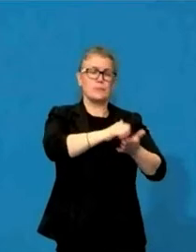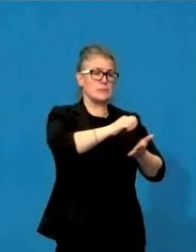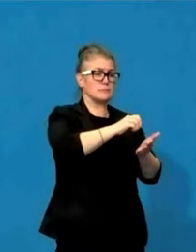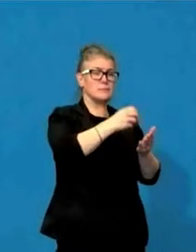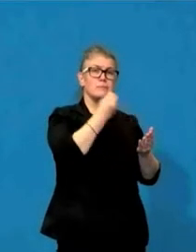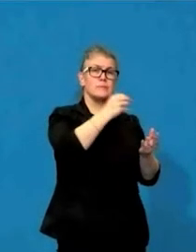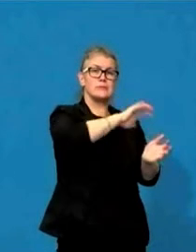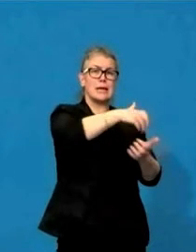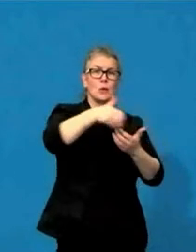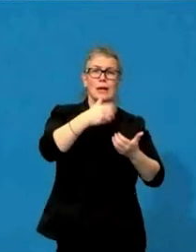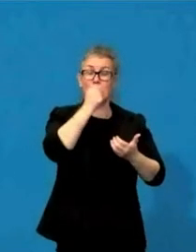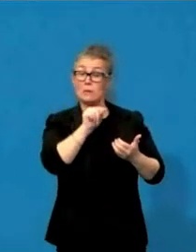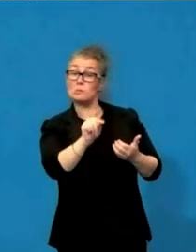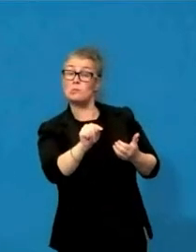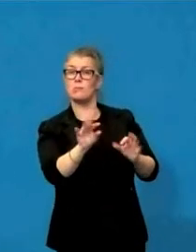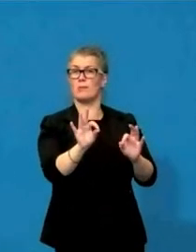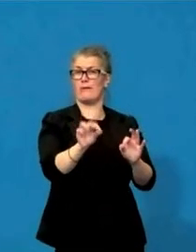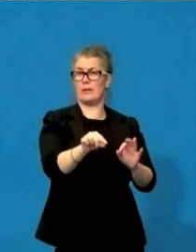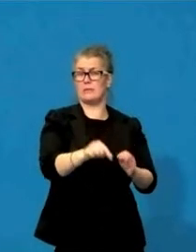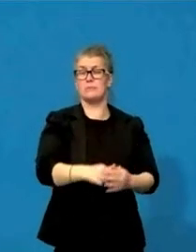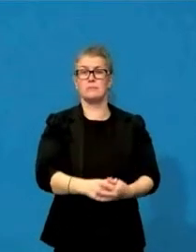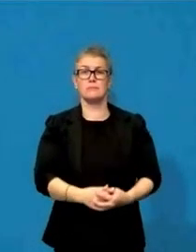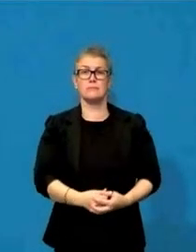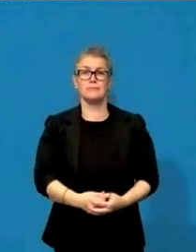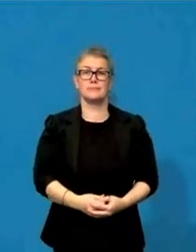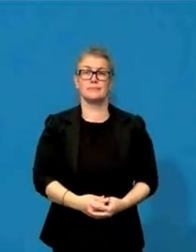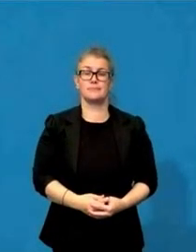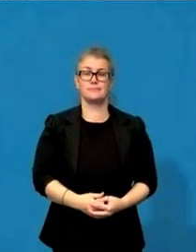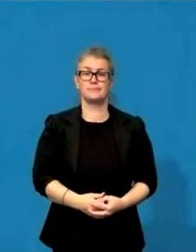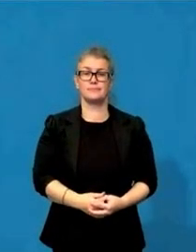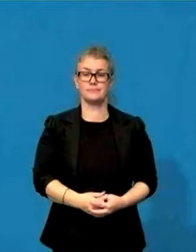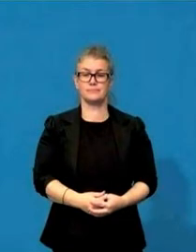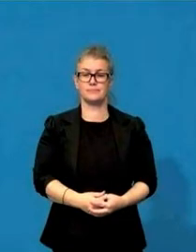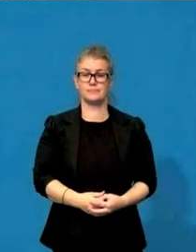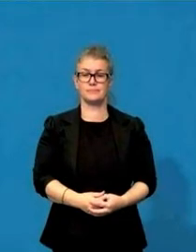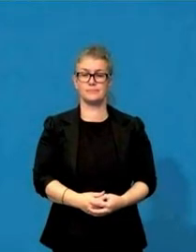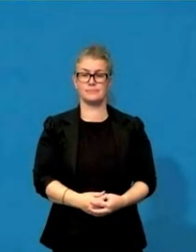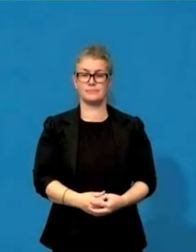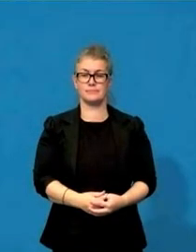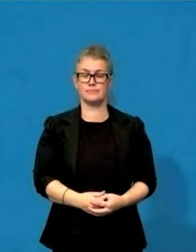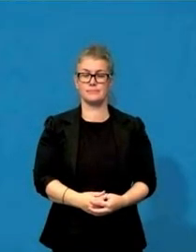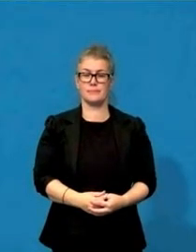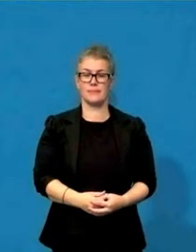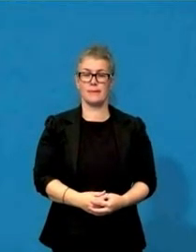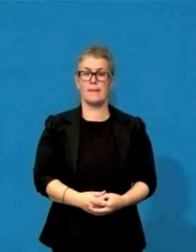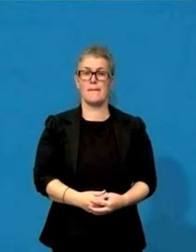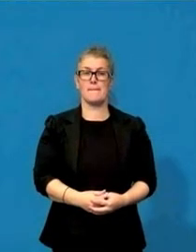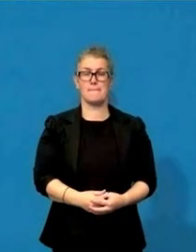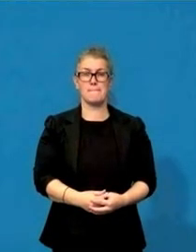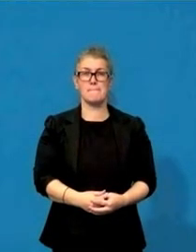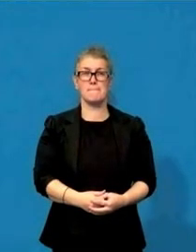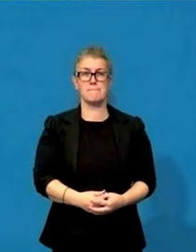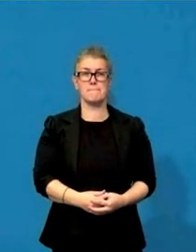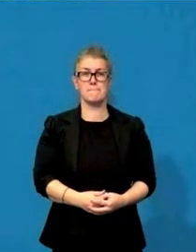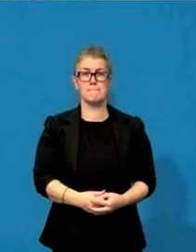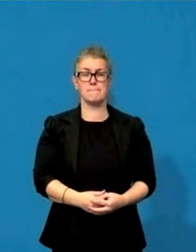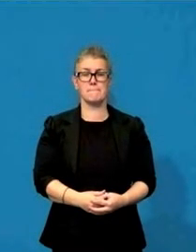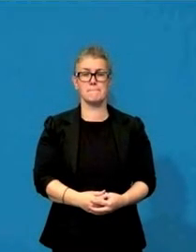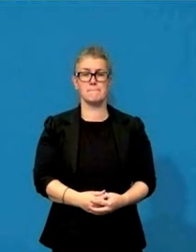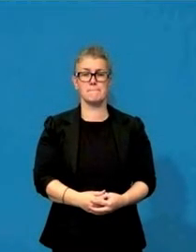So back when you first became involved in